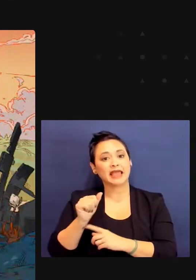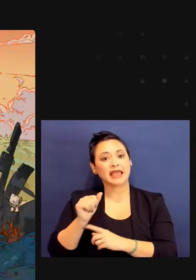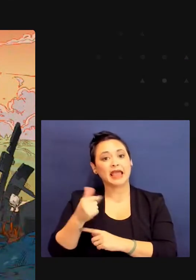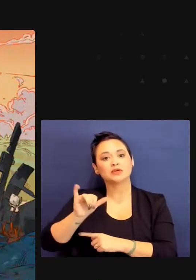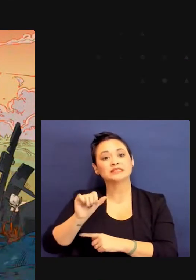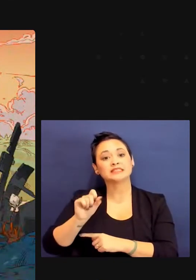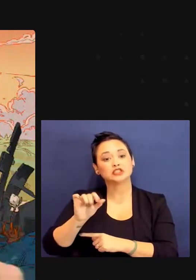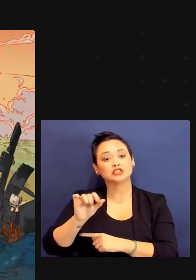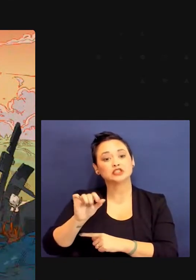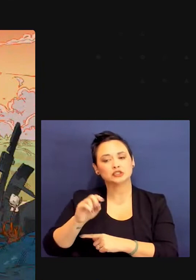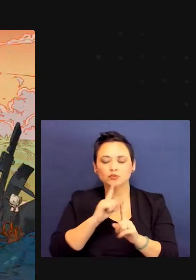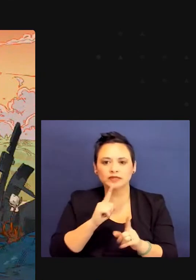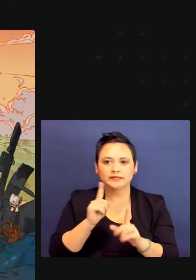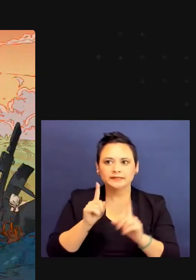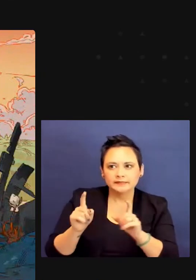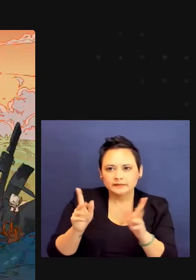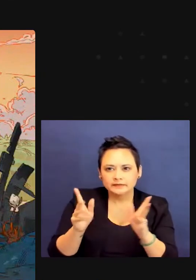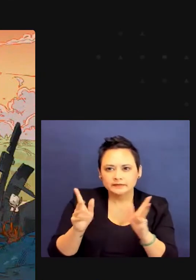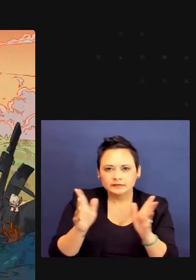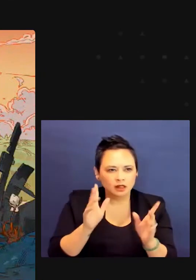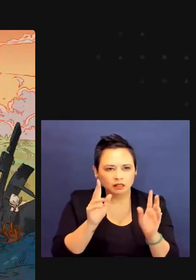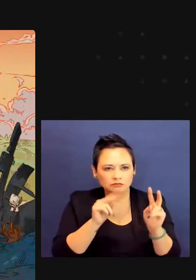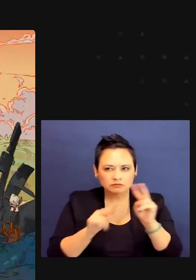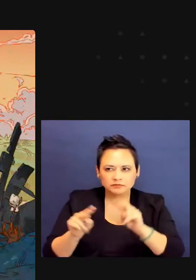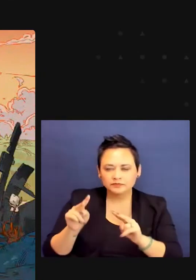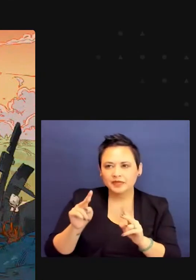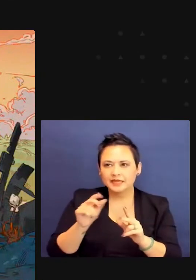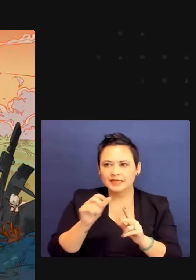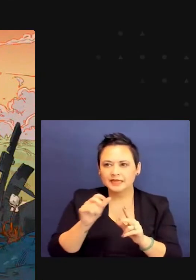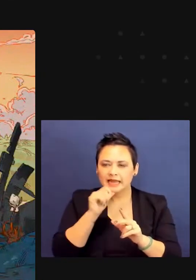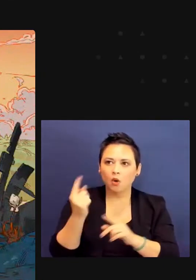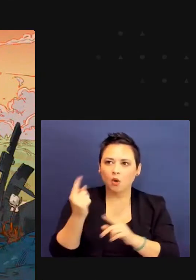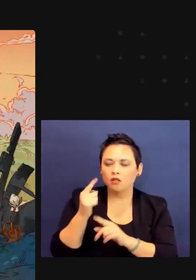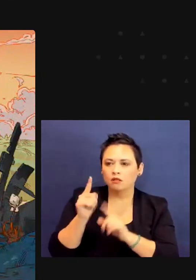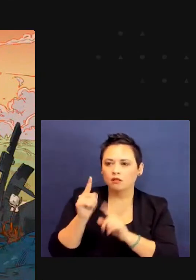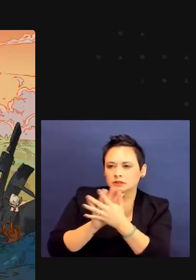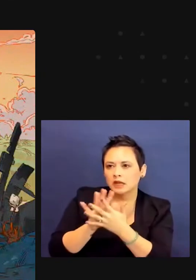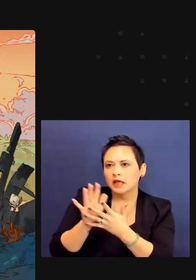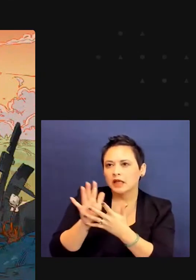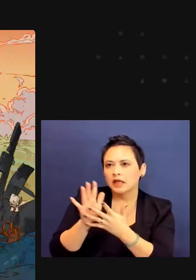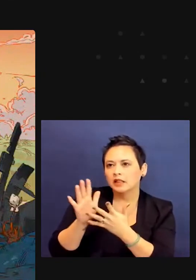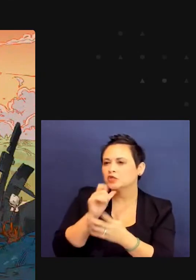Instead of screening people out and saying "Oh, they don't meet X, Y and Z," to really look beyond the resume and say,